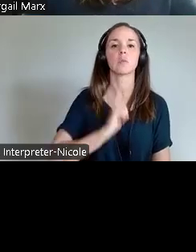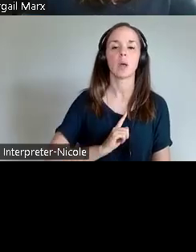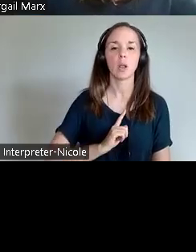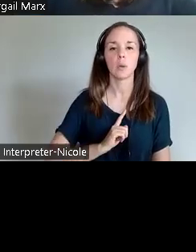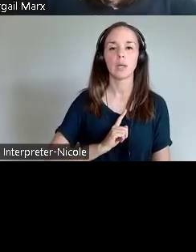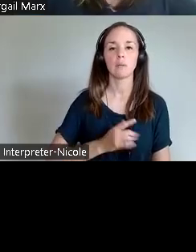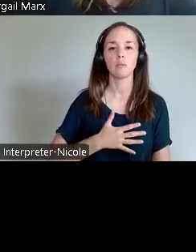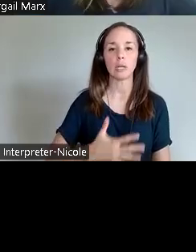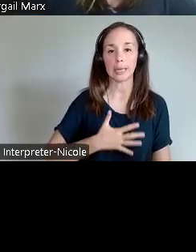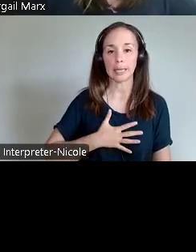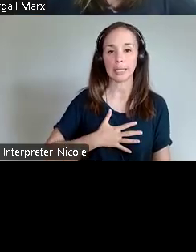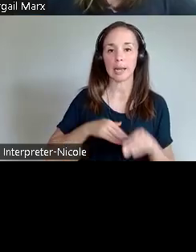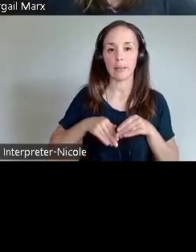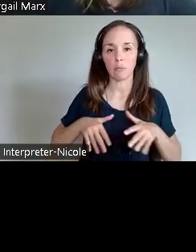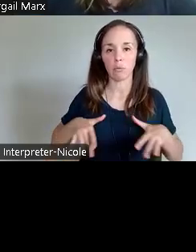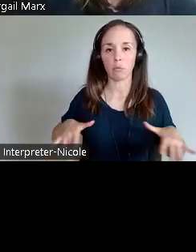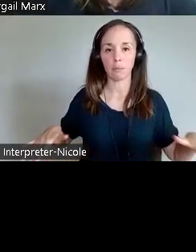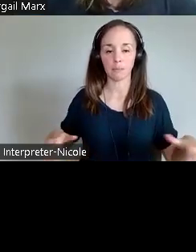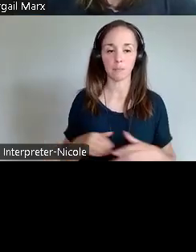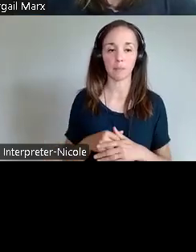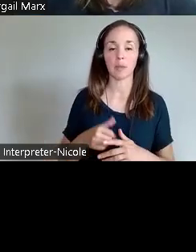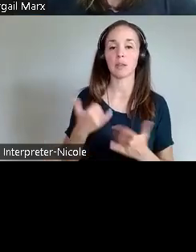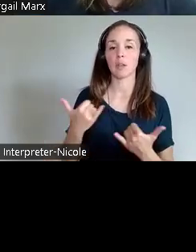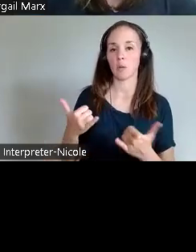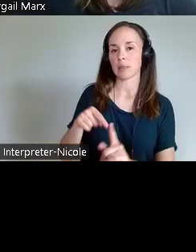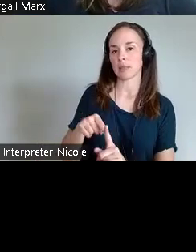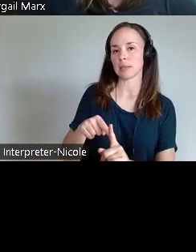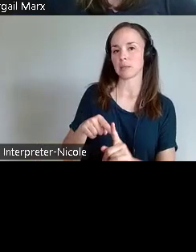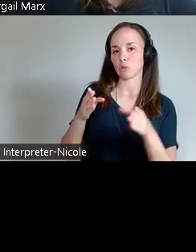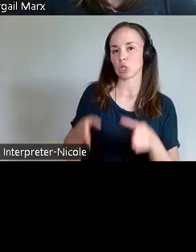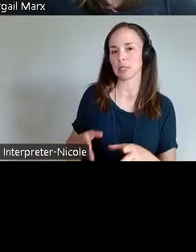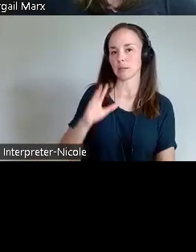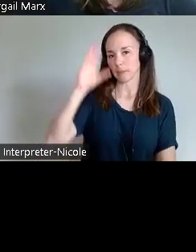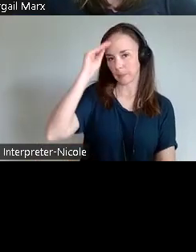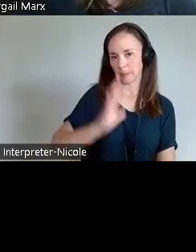So the individual we're going to talk about is a 57-year-old male who was diagnosed four months